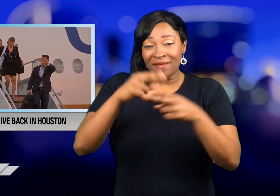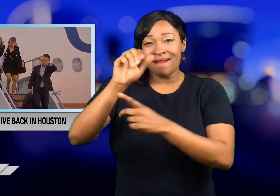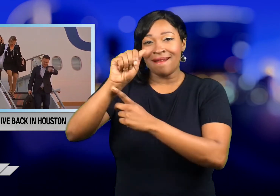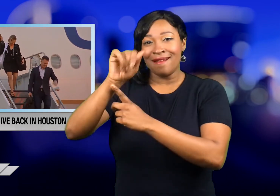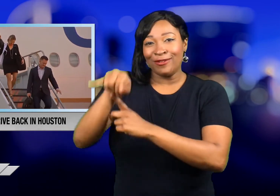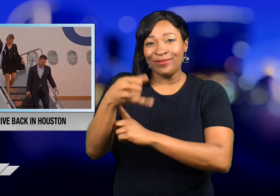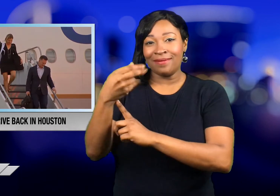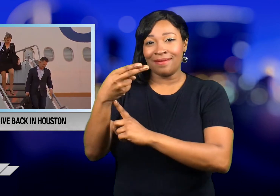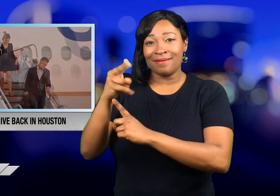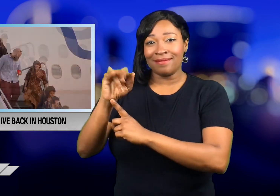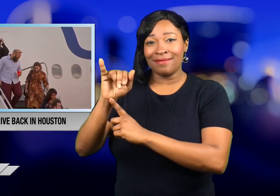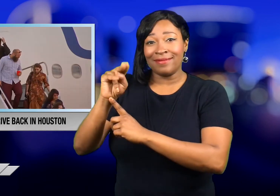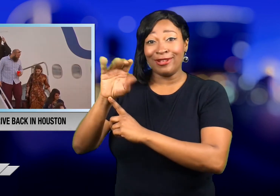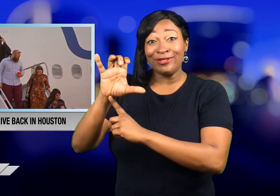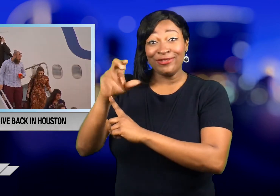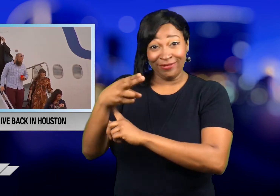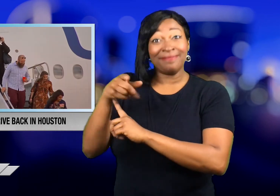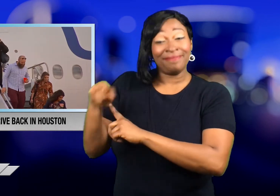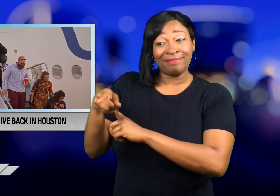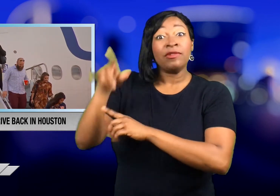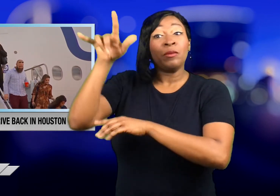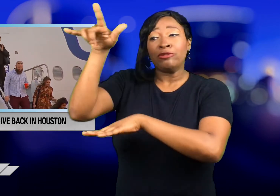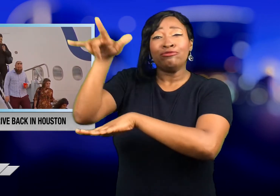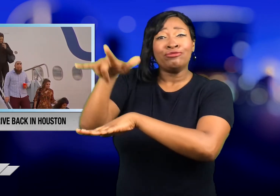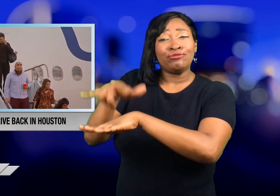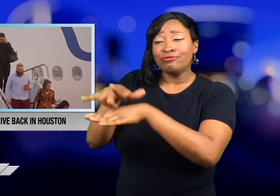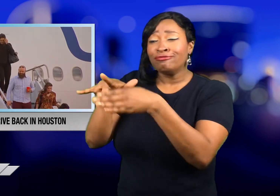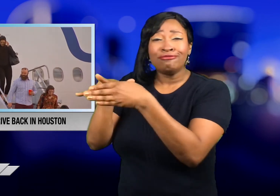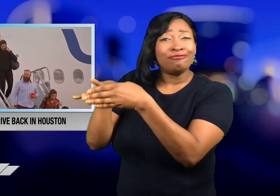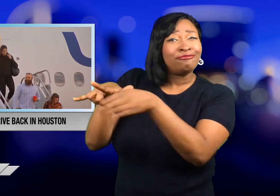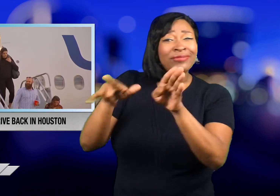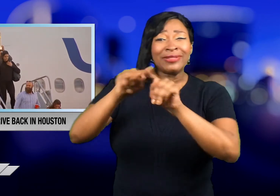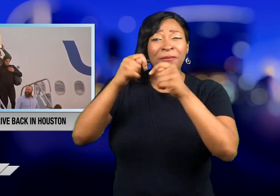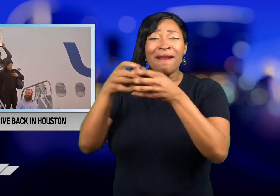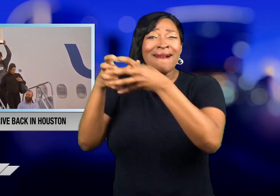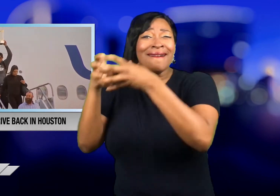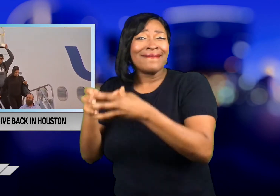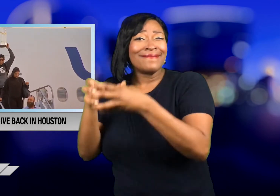led the team off the plane followed by